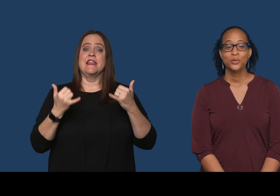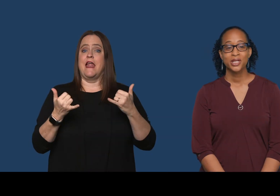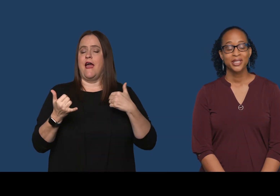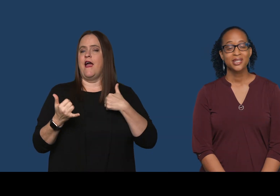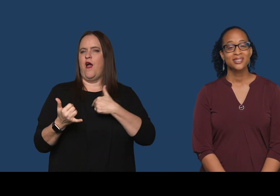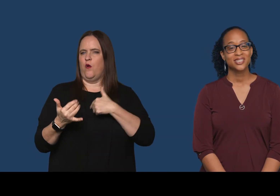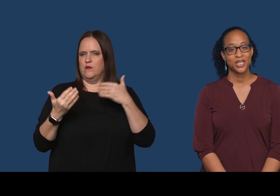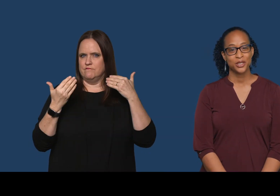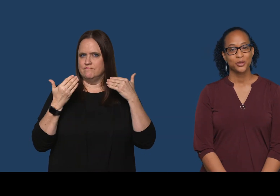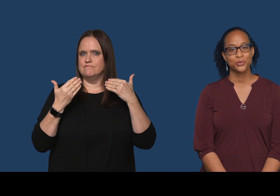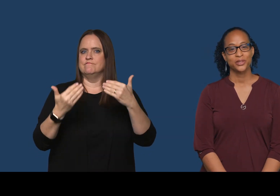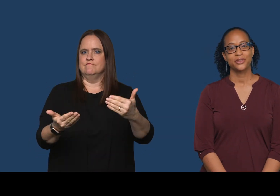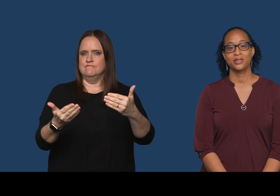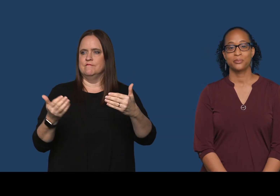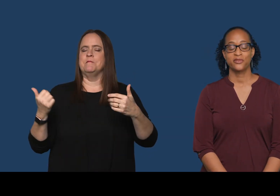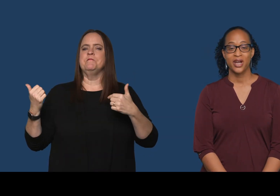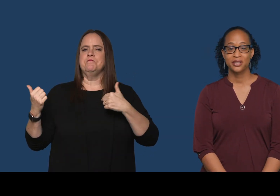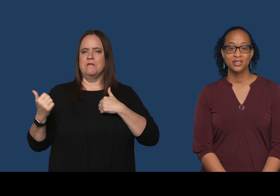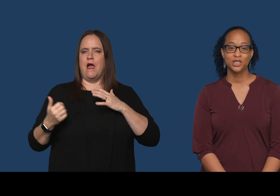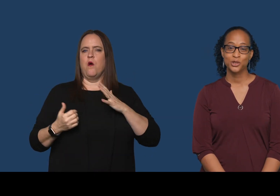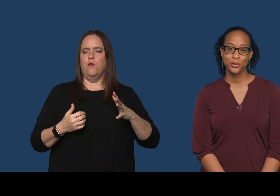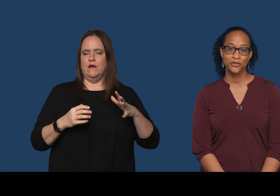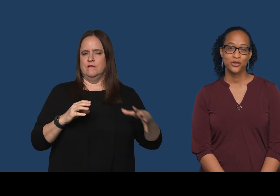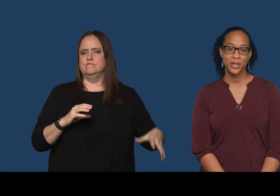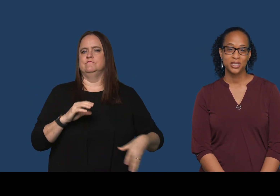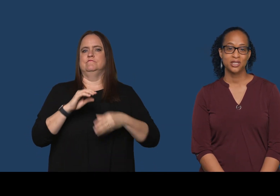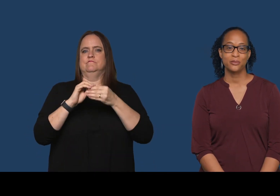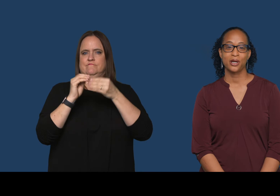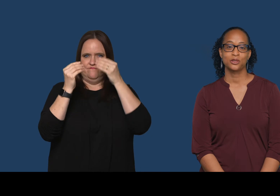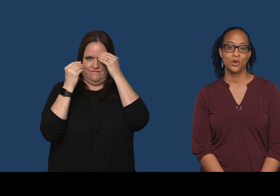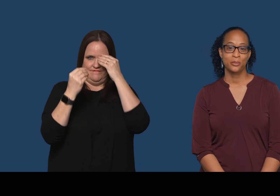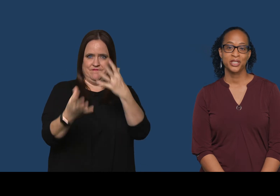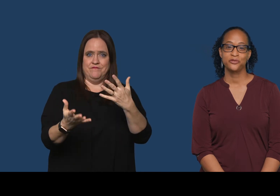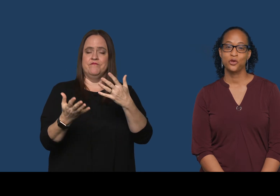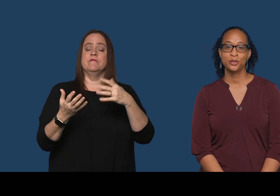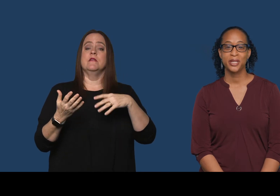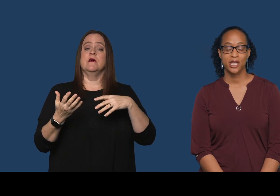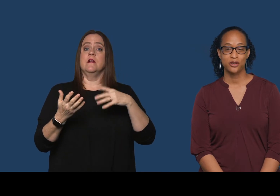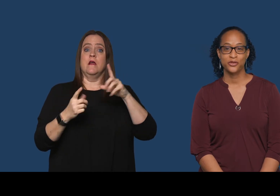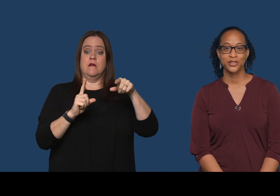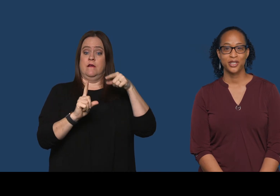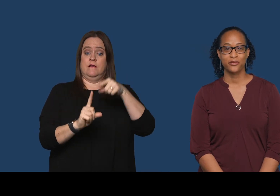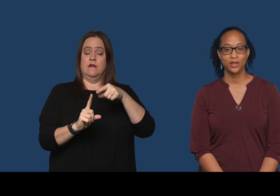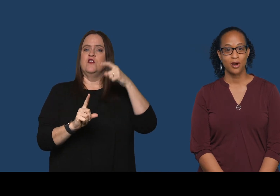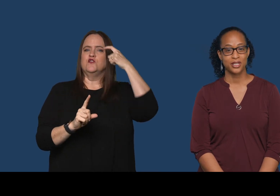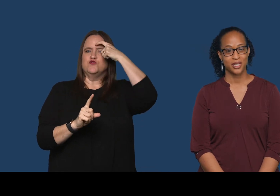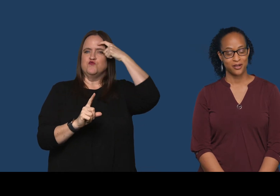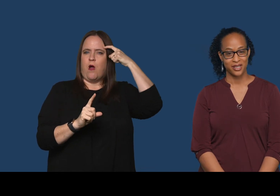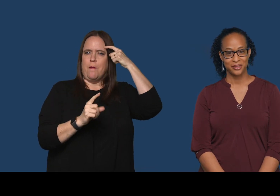So we're going to continue with providing additional information about trauma informed care for the deaf and hard of hearing.